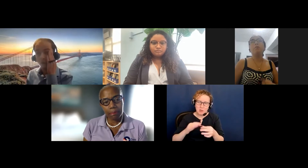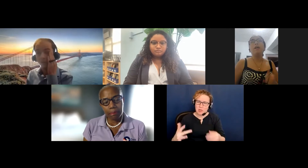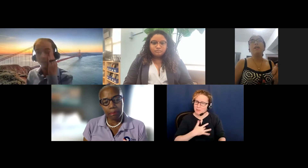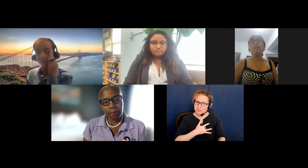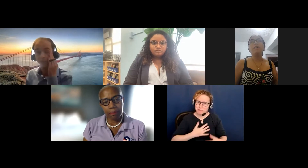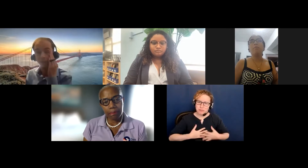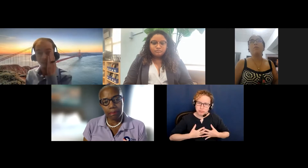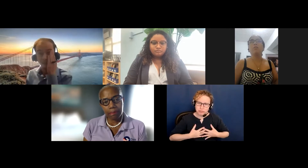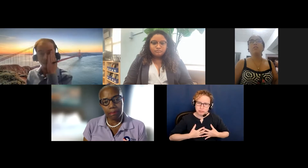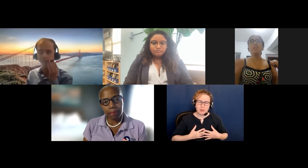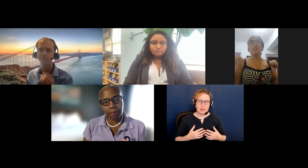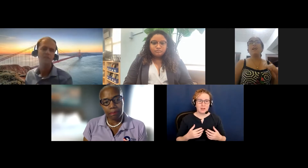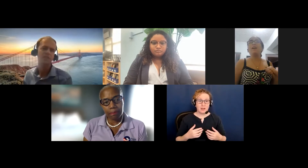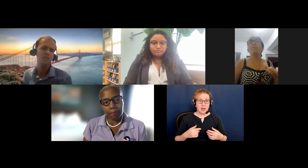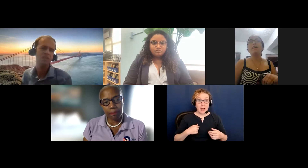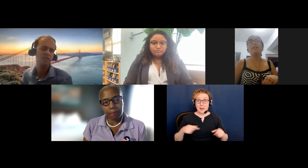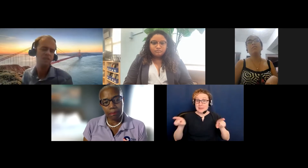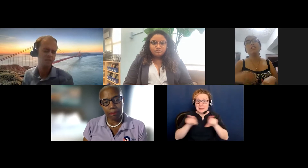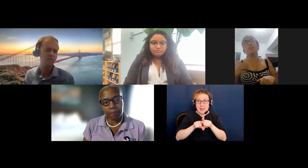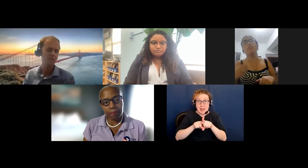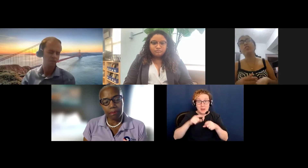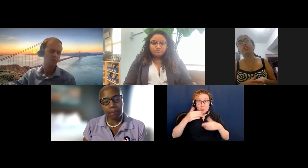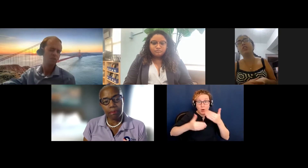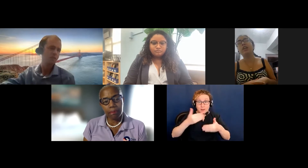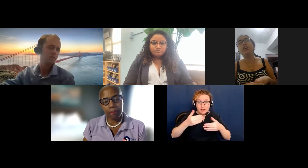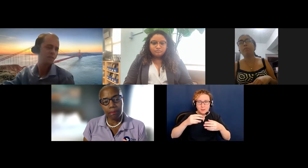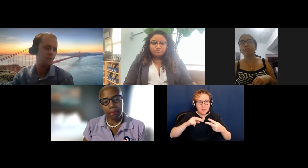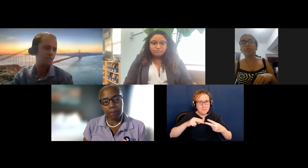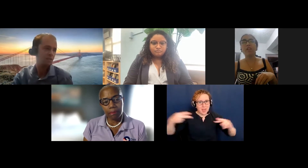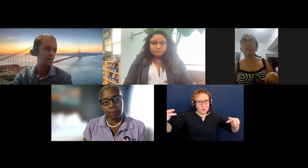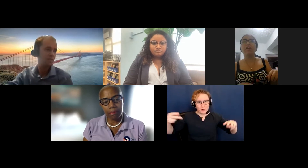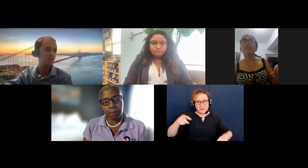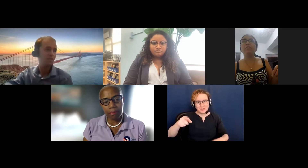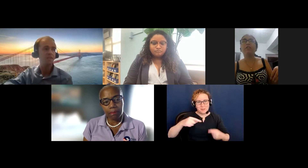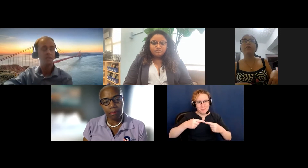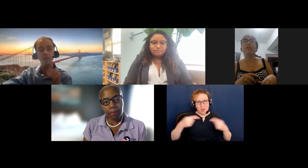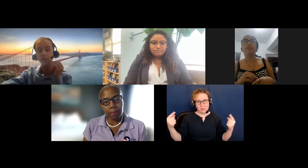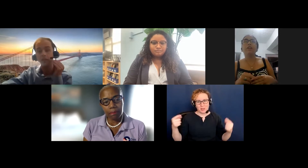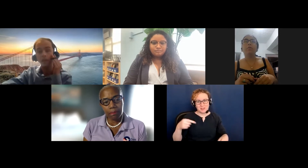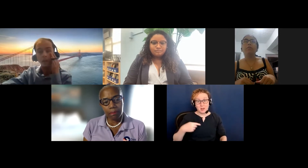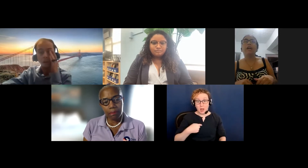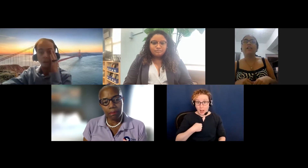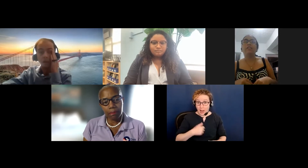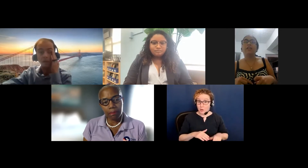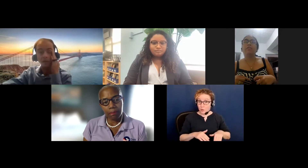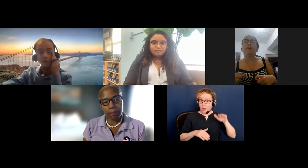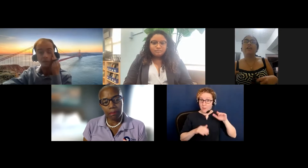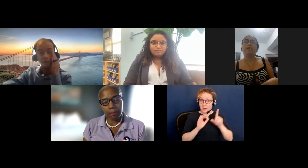but backwards. I lived in a culture that viewed blind and deaf as